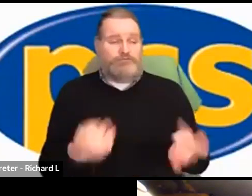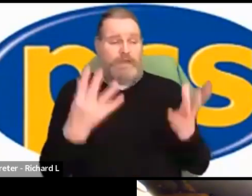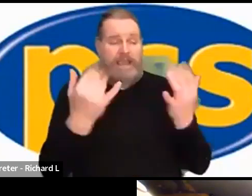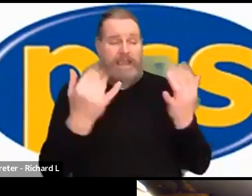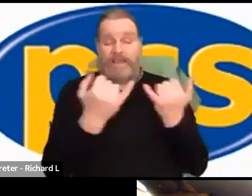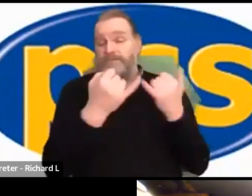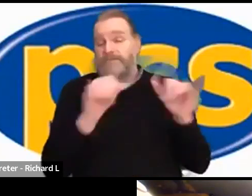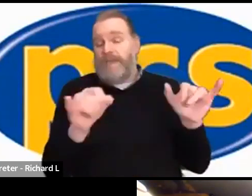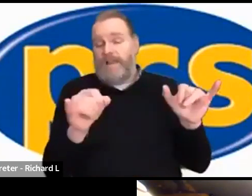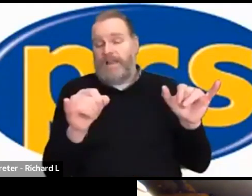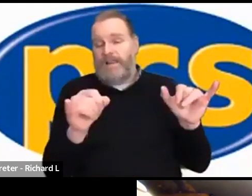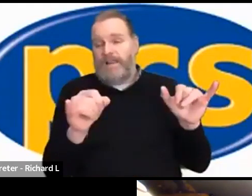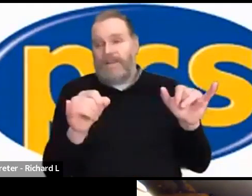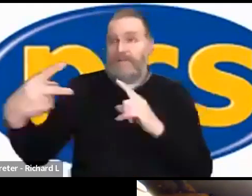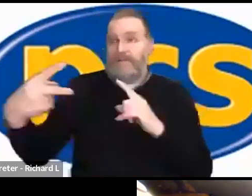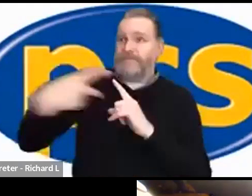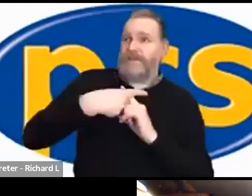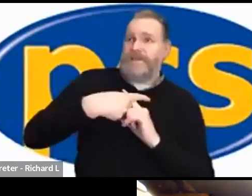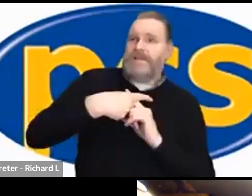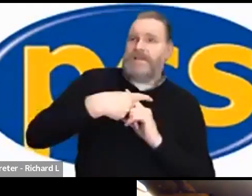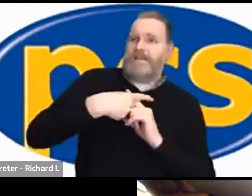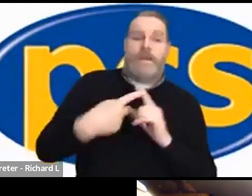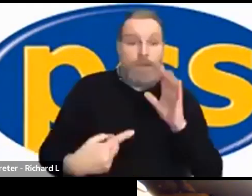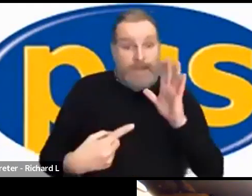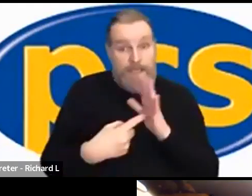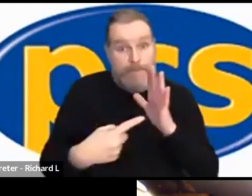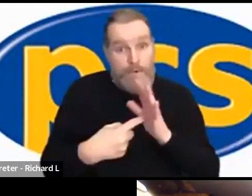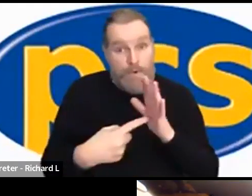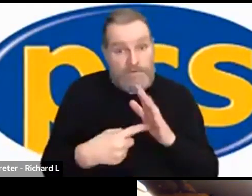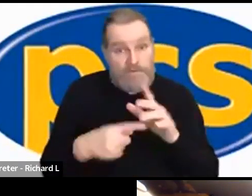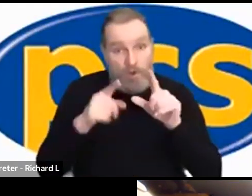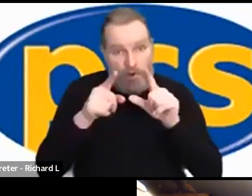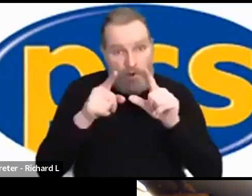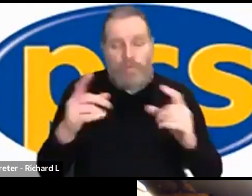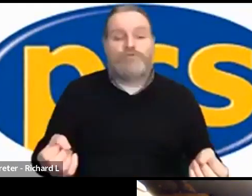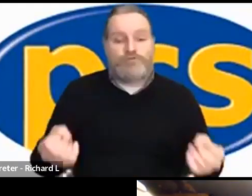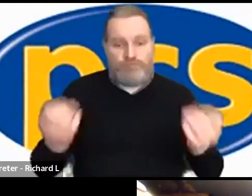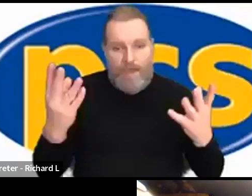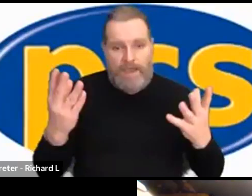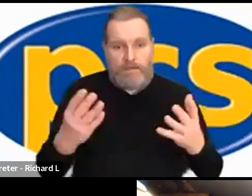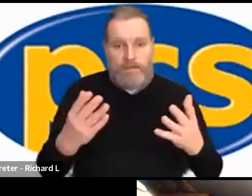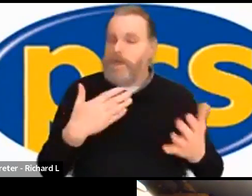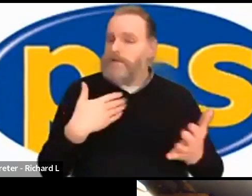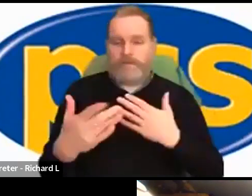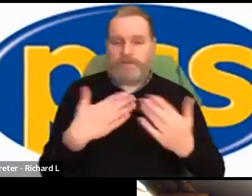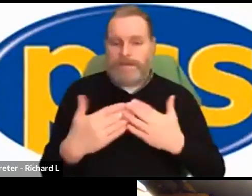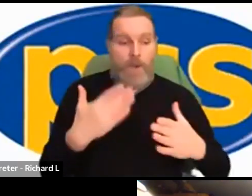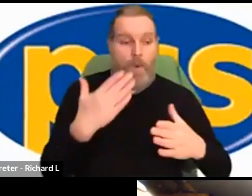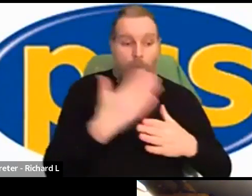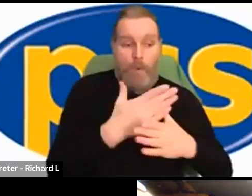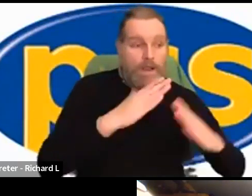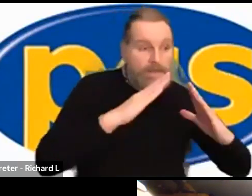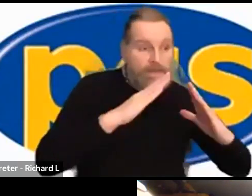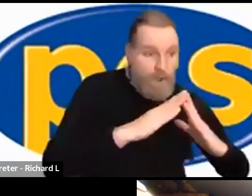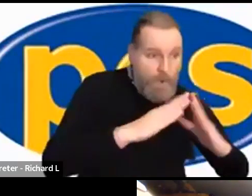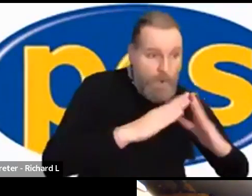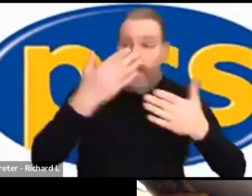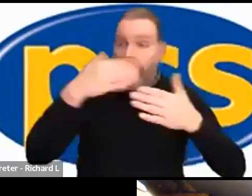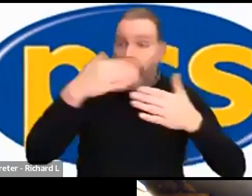so from our point of view so from our point of view, it is critical. That everyone does support everyone does support it, whether you're working from home whether you're in whether you're in workplace